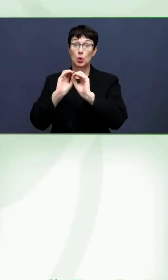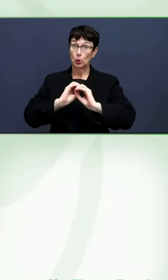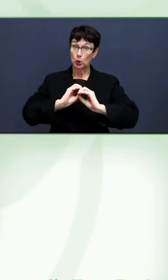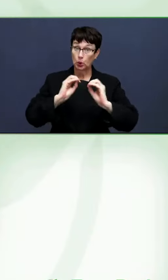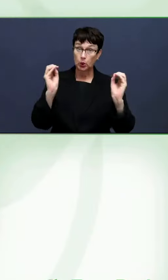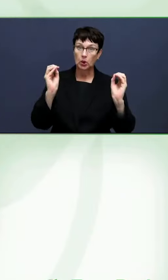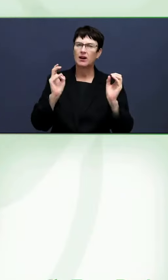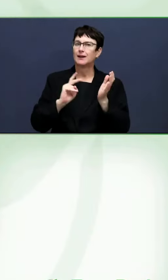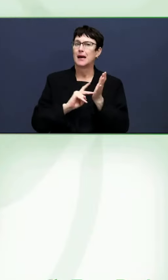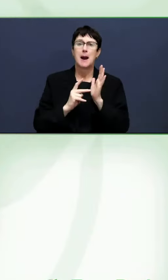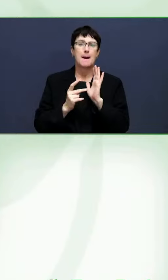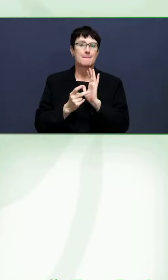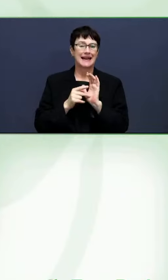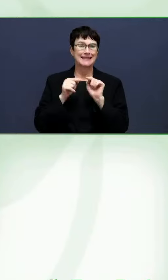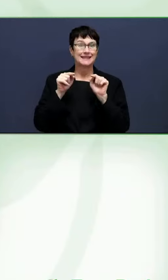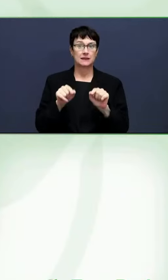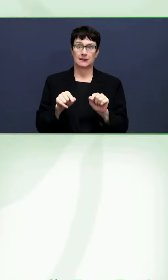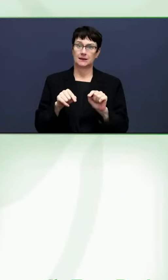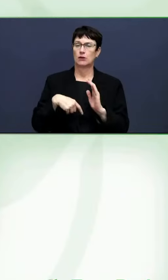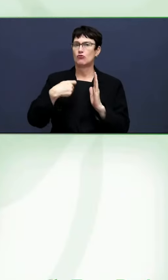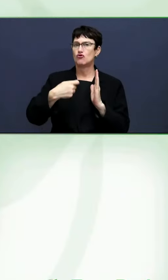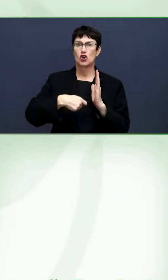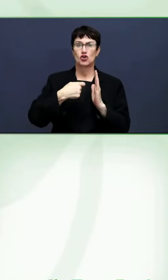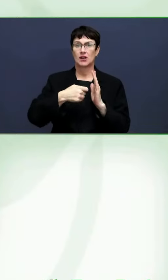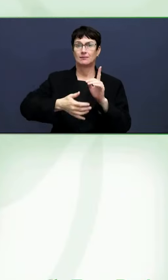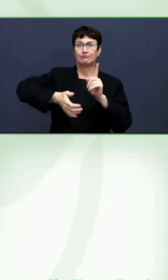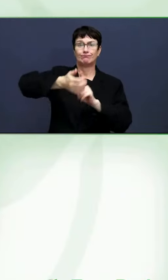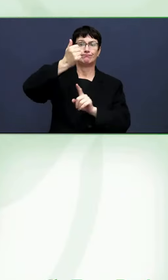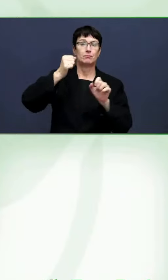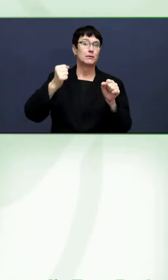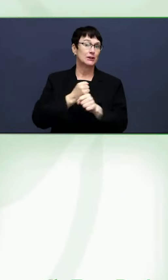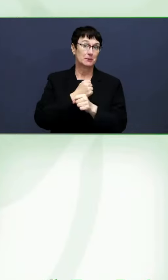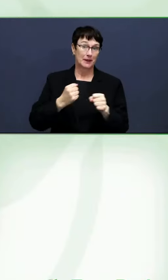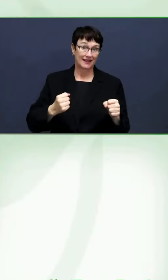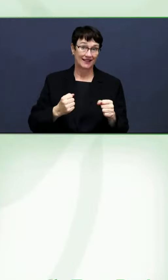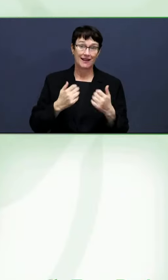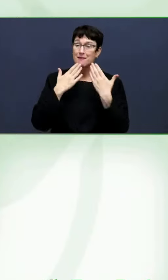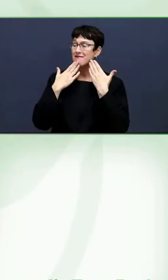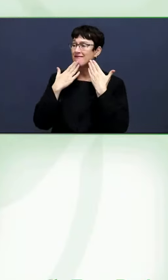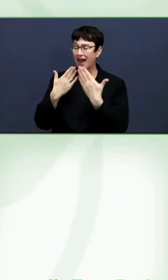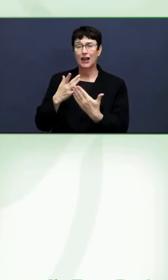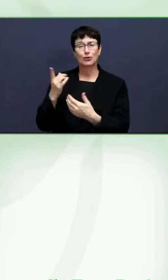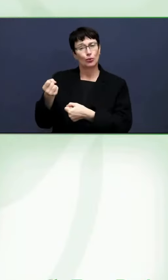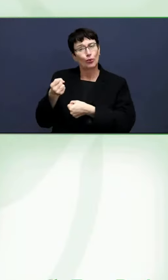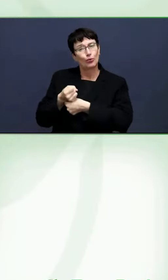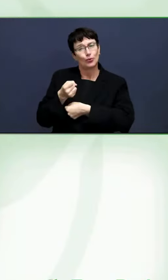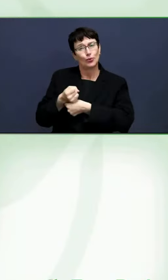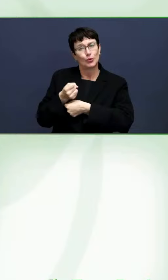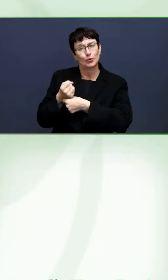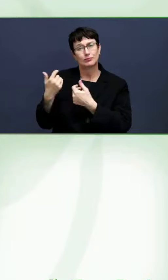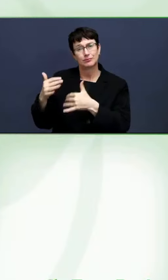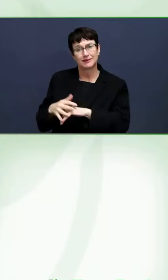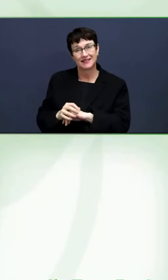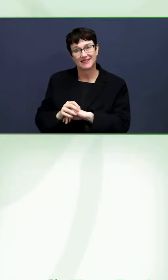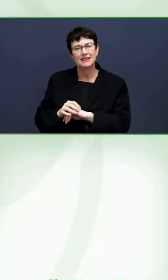Thanks, Den. I do the easy stuff. I tell people what to do.